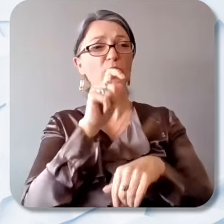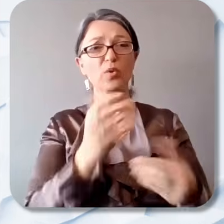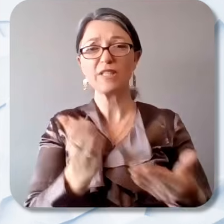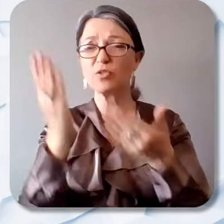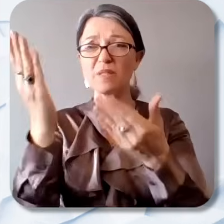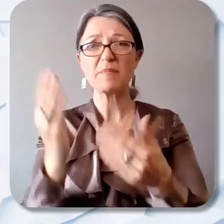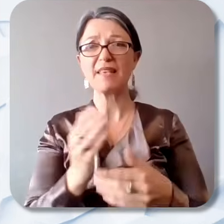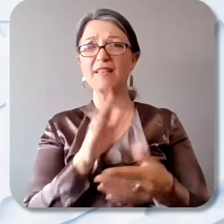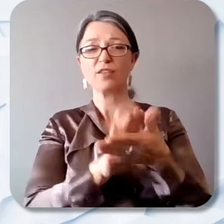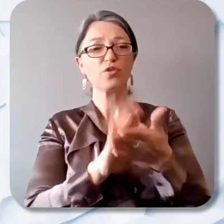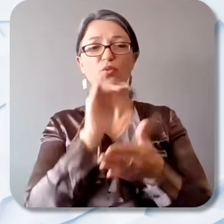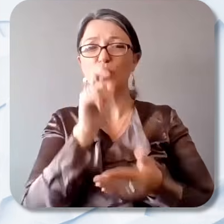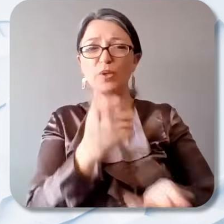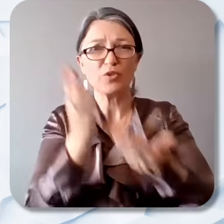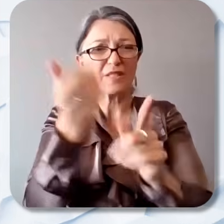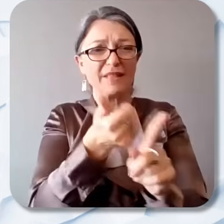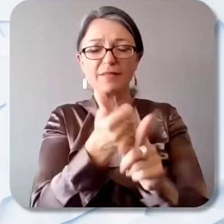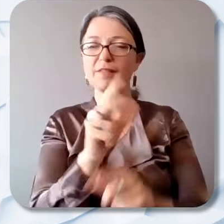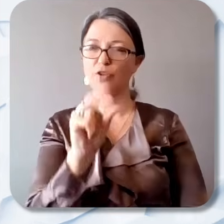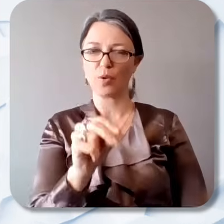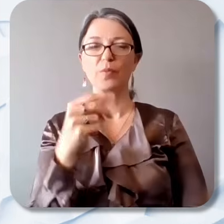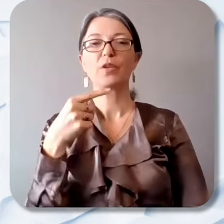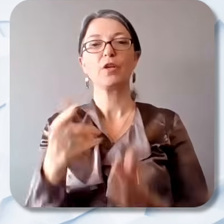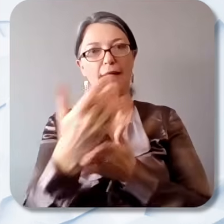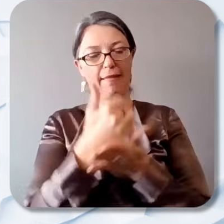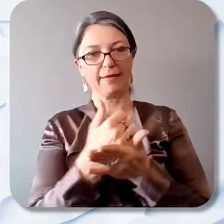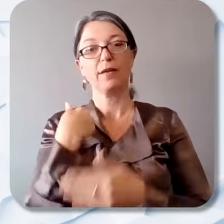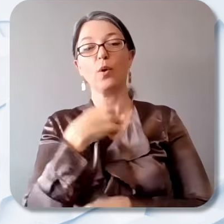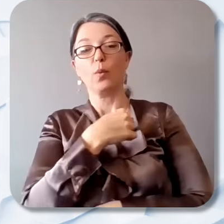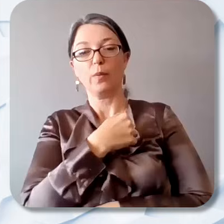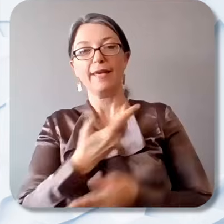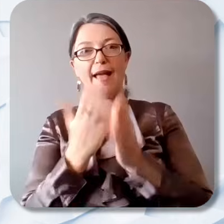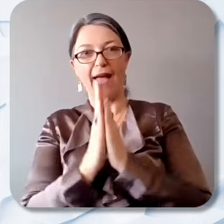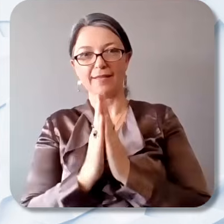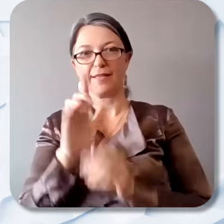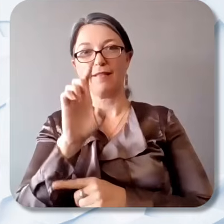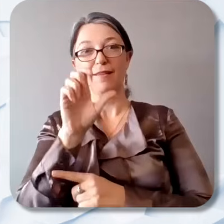sites selected to collect, send us data. We're only asking at the LEA level.